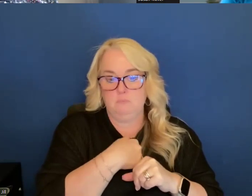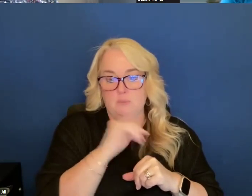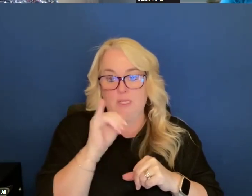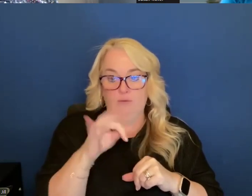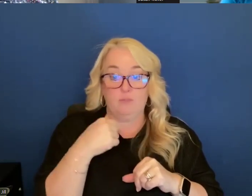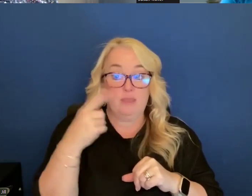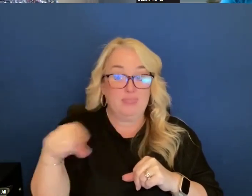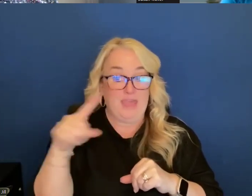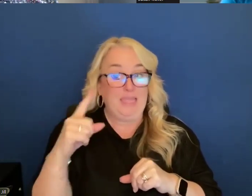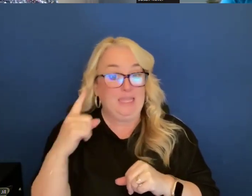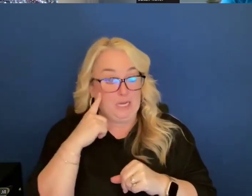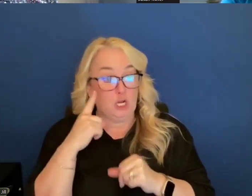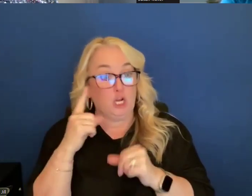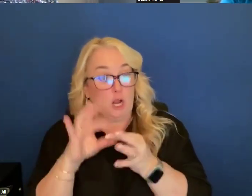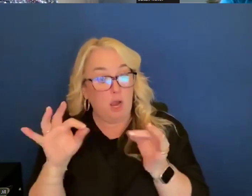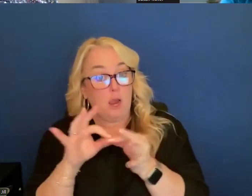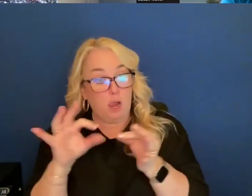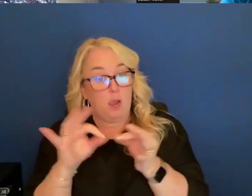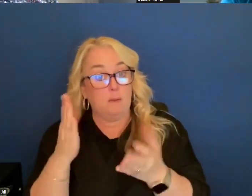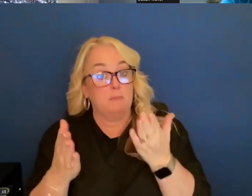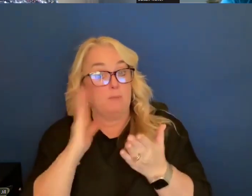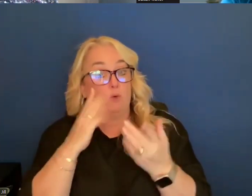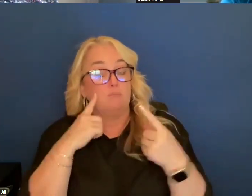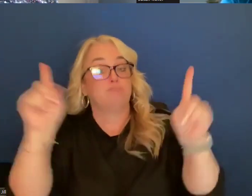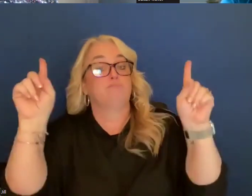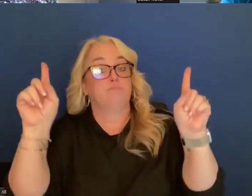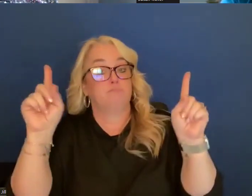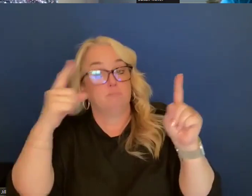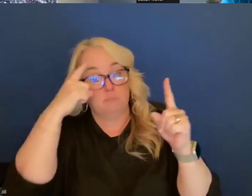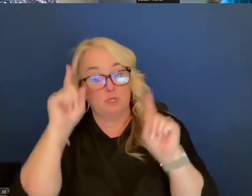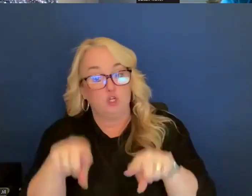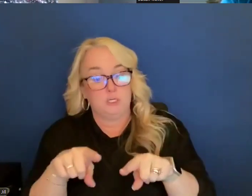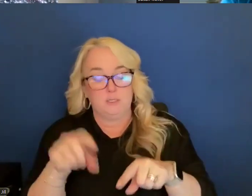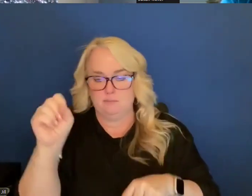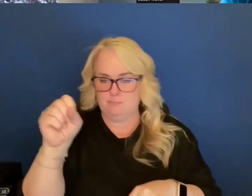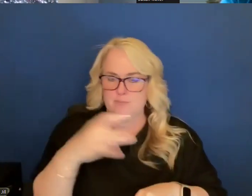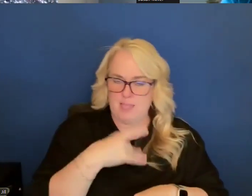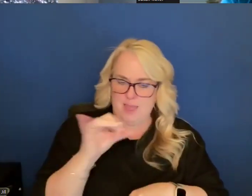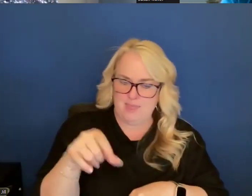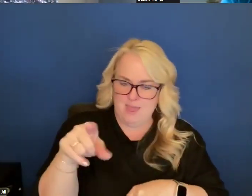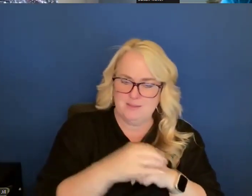they might do it sometime. Kate Brady: Yeah, I like that thought. I like your approach.